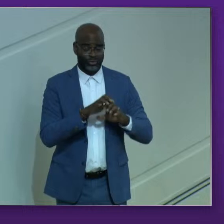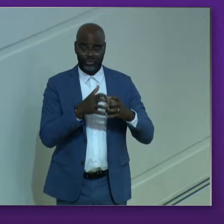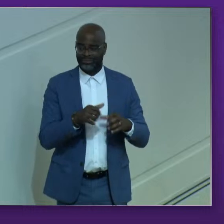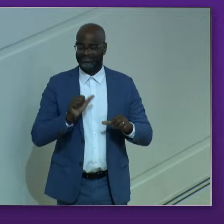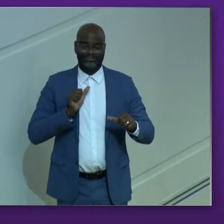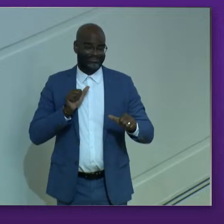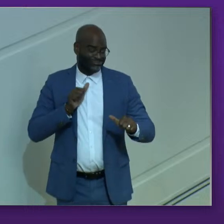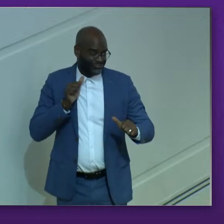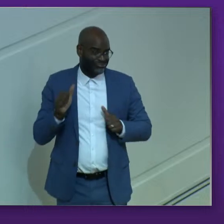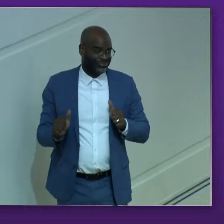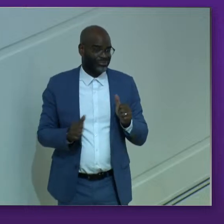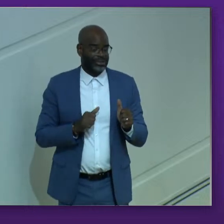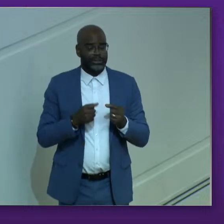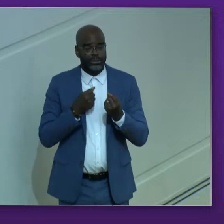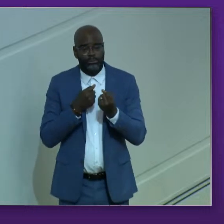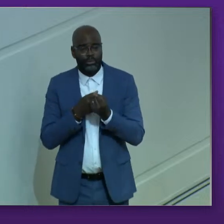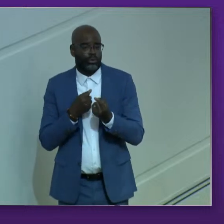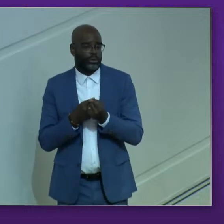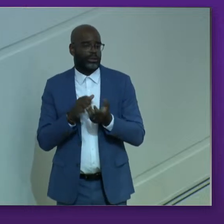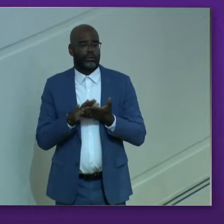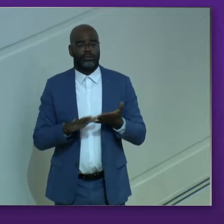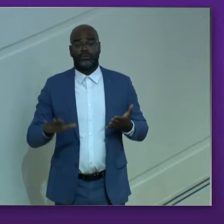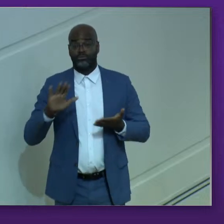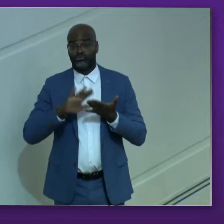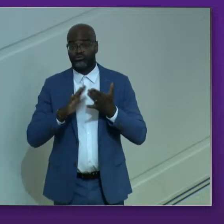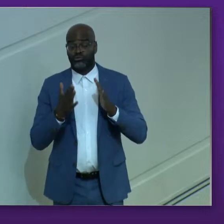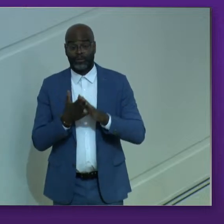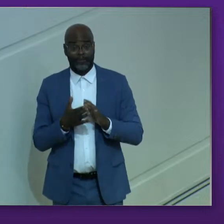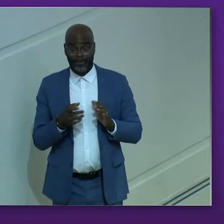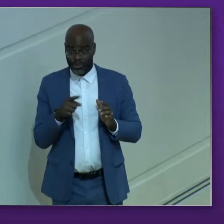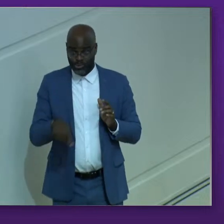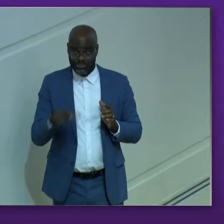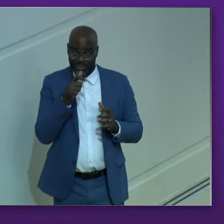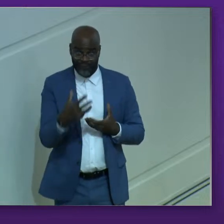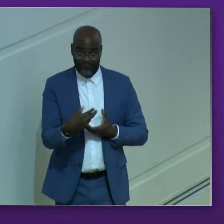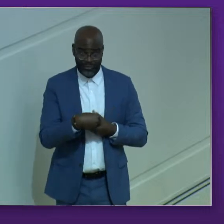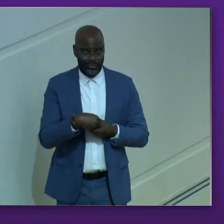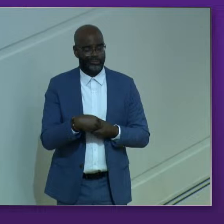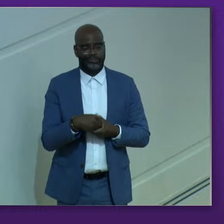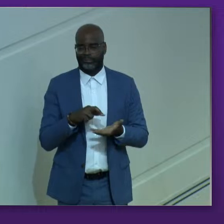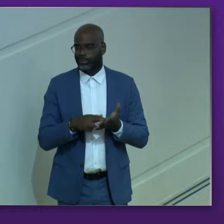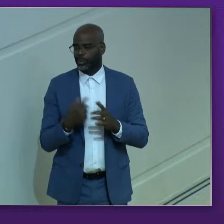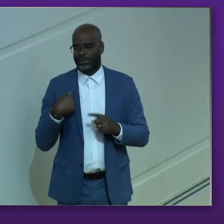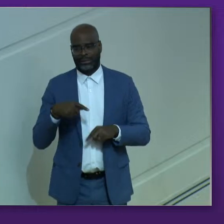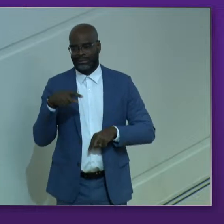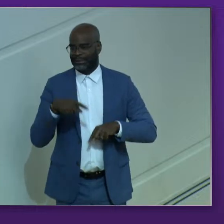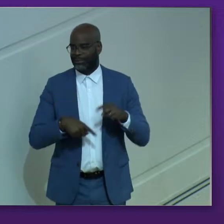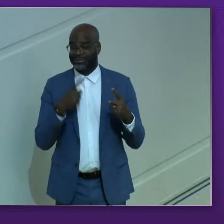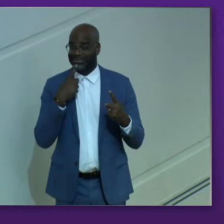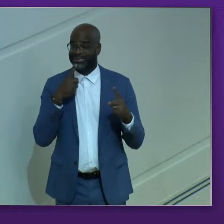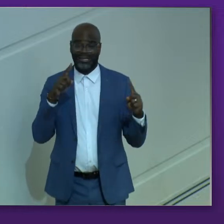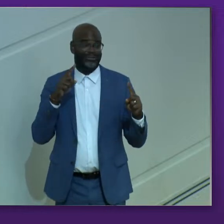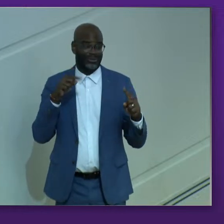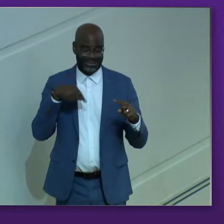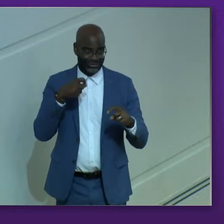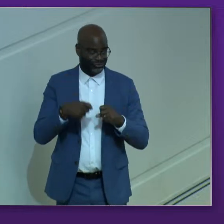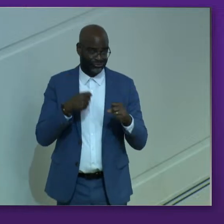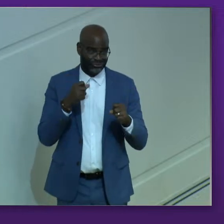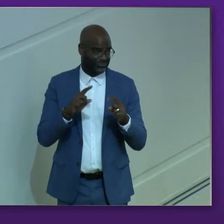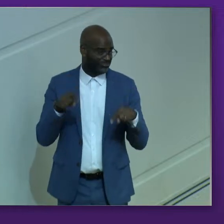ALL WHY STUDENTS SUCCEED. I WOULD LIKE TO THANK ALL THE